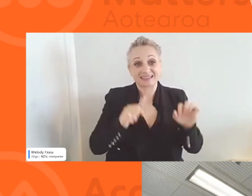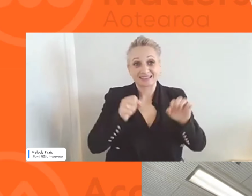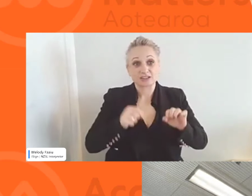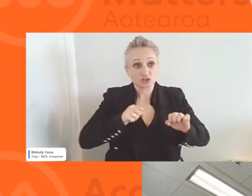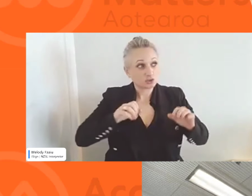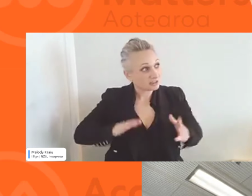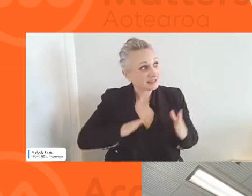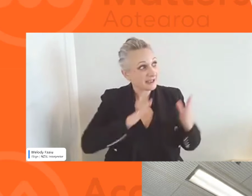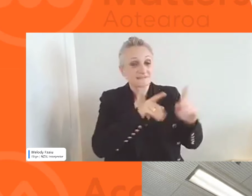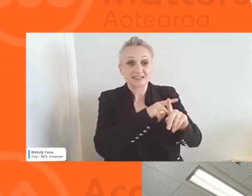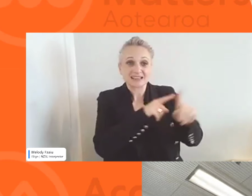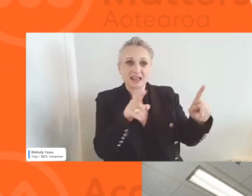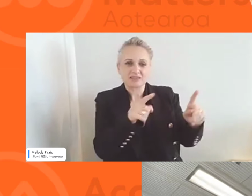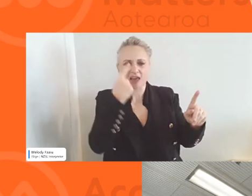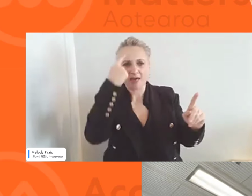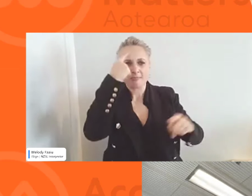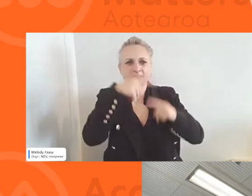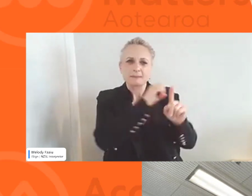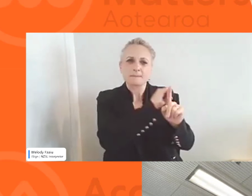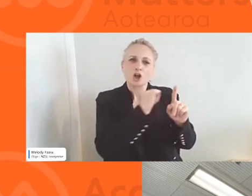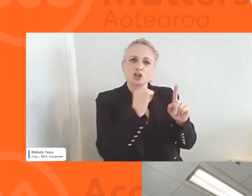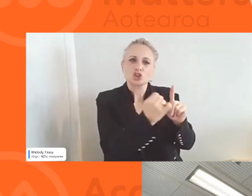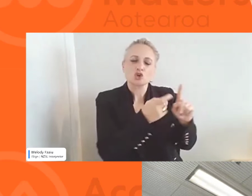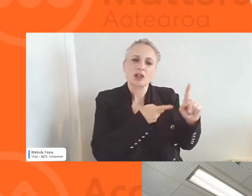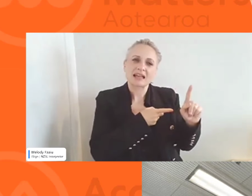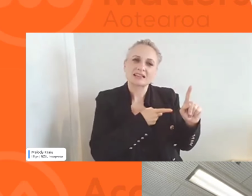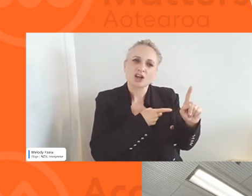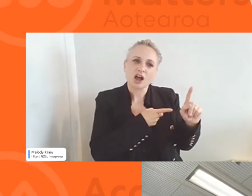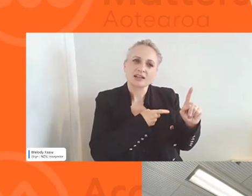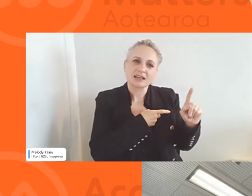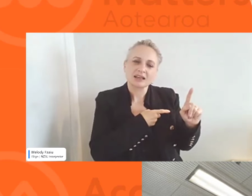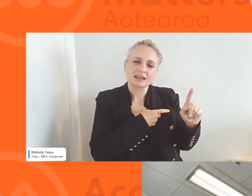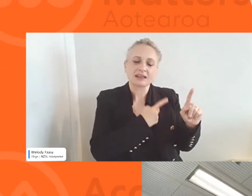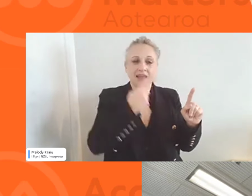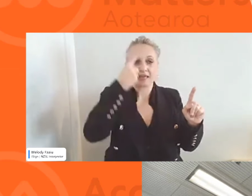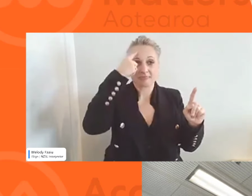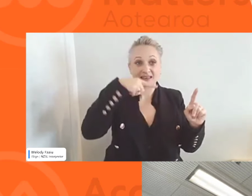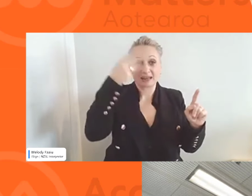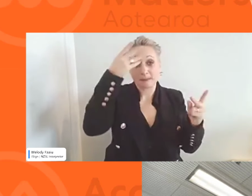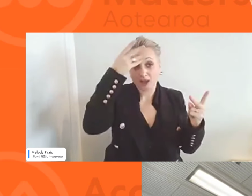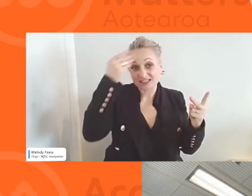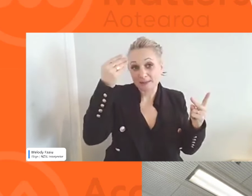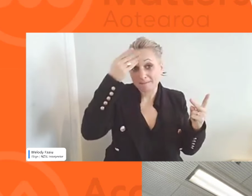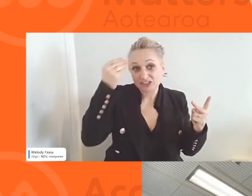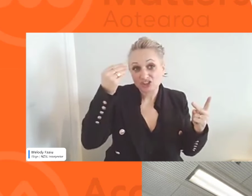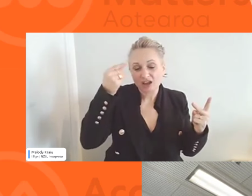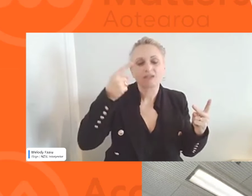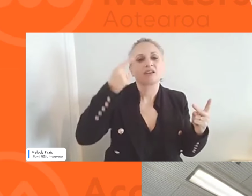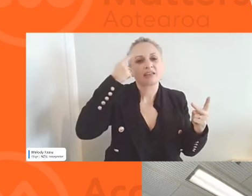social anxiety and all those types of things. We're talking about dementia, we're talking about the way we design buildings, those